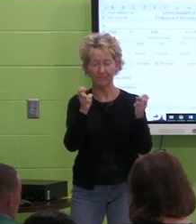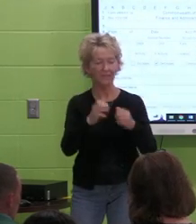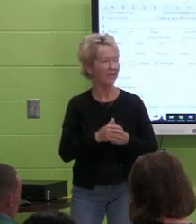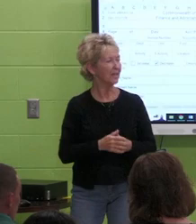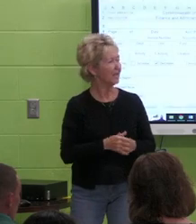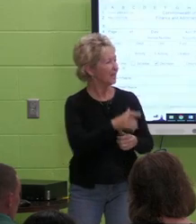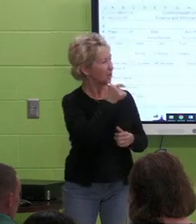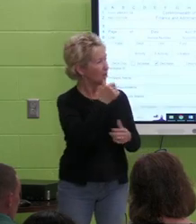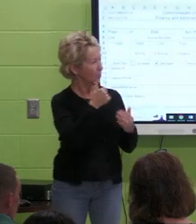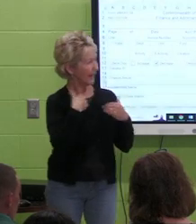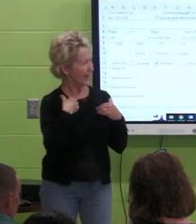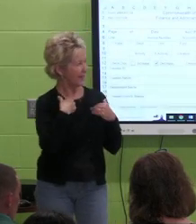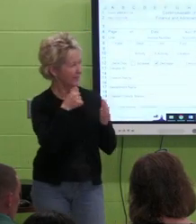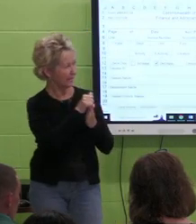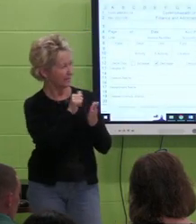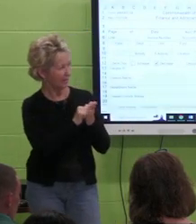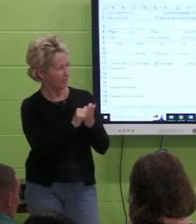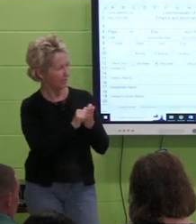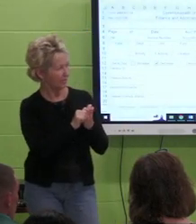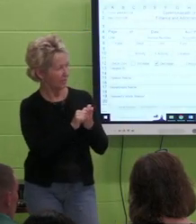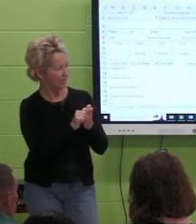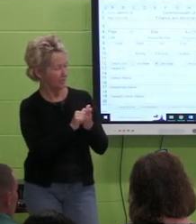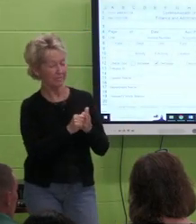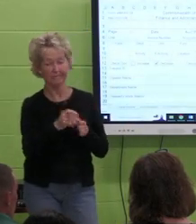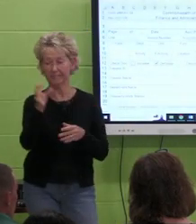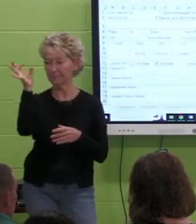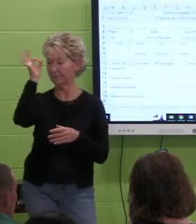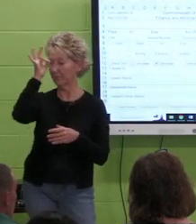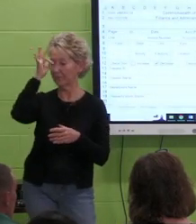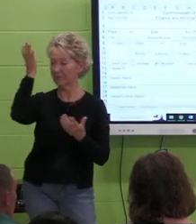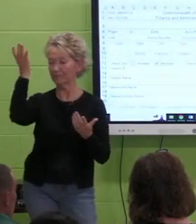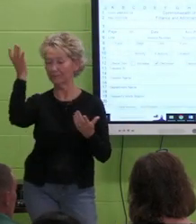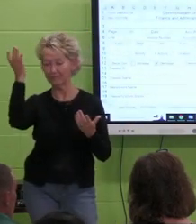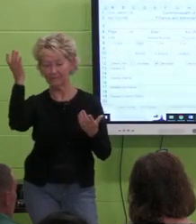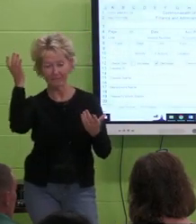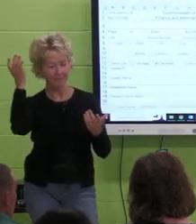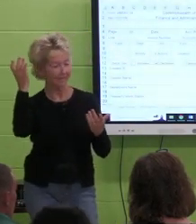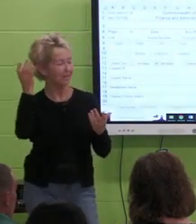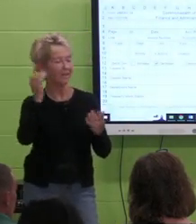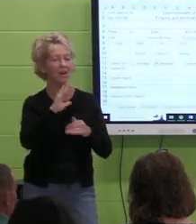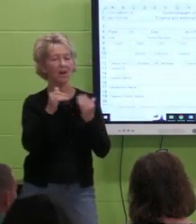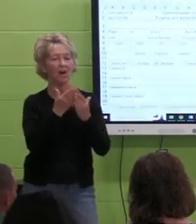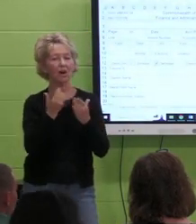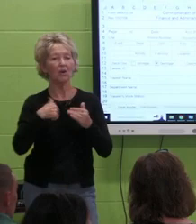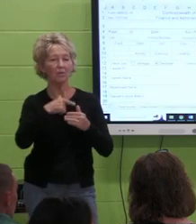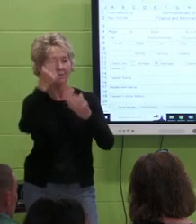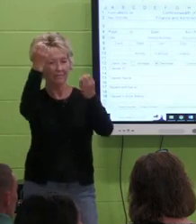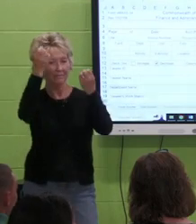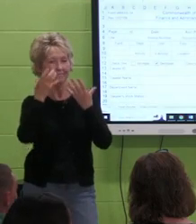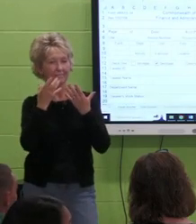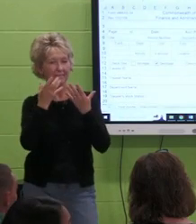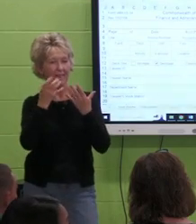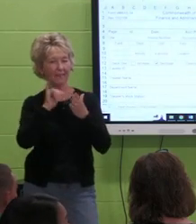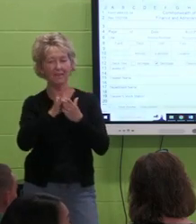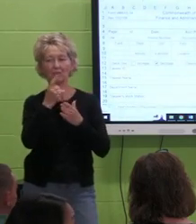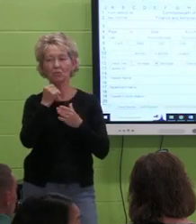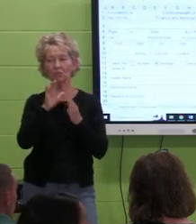owns those accounts I have no idea okay that all we've ever been told is that's red book okay and